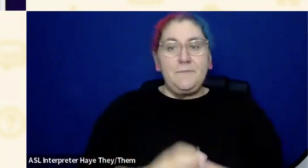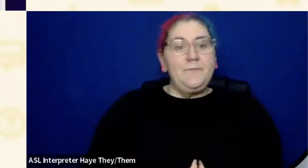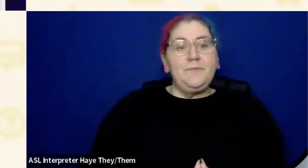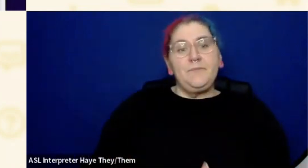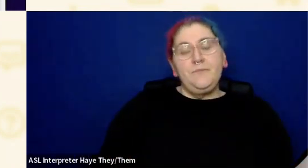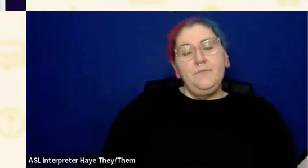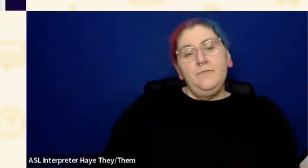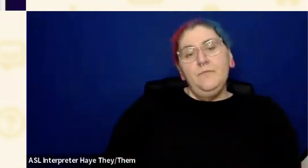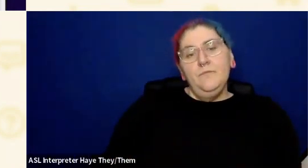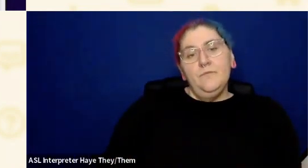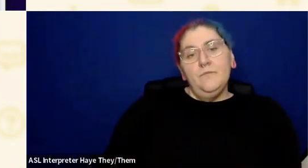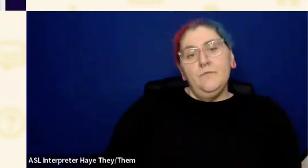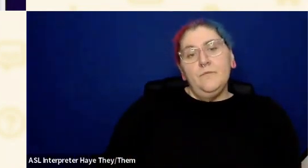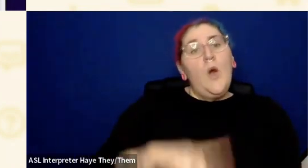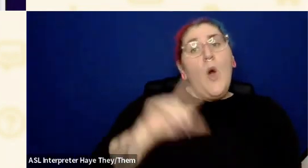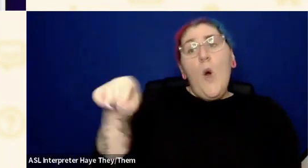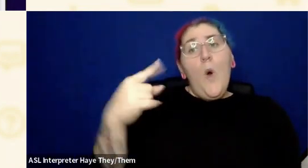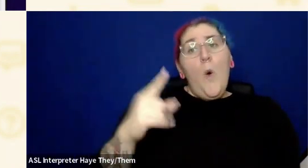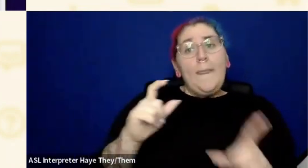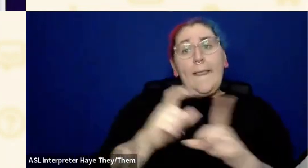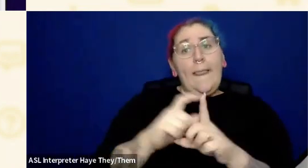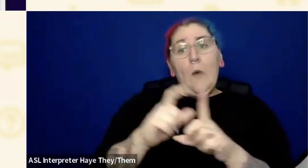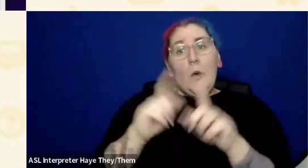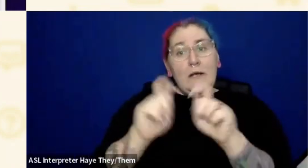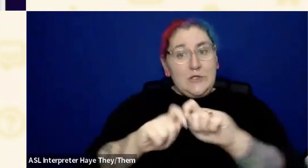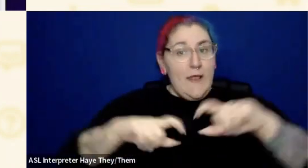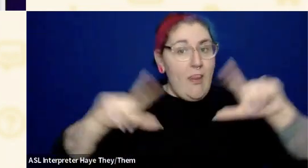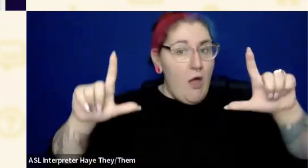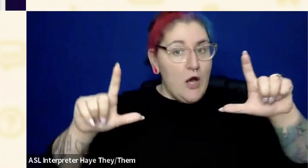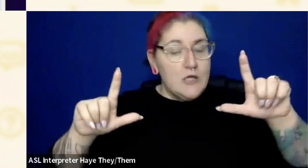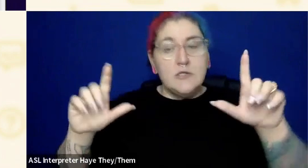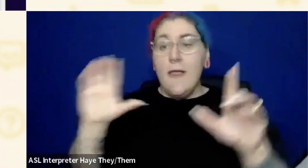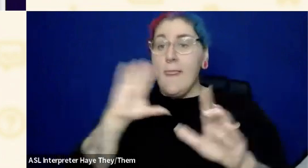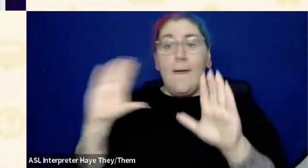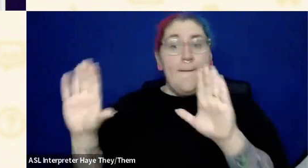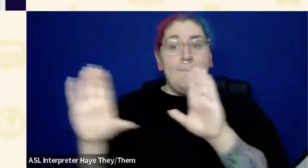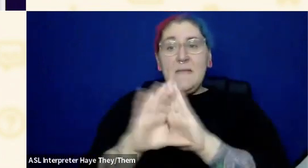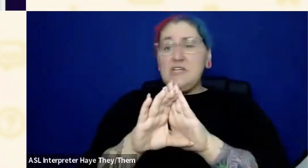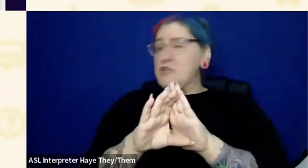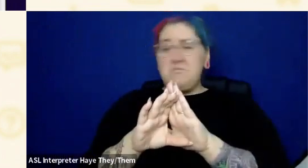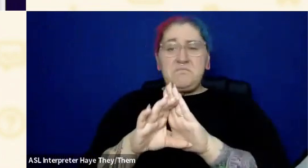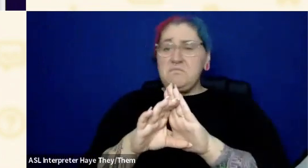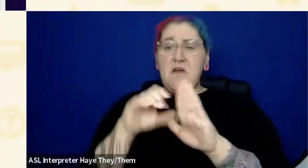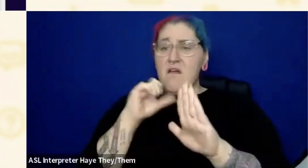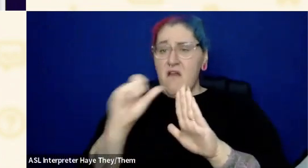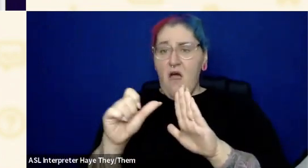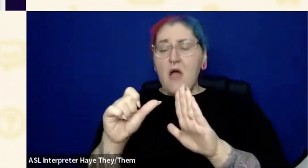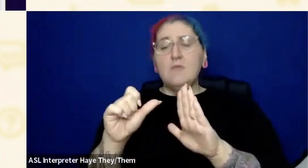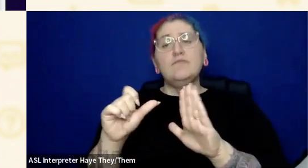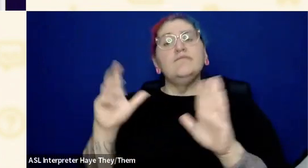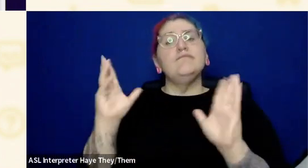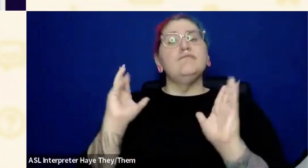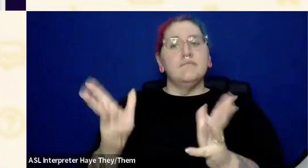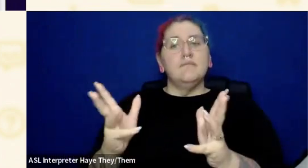Only text is enlarged, images are not. So the user may still not be able to read what's on the image.